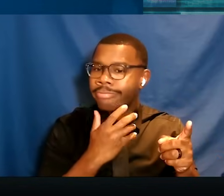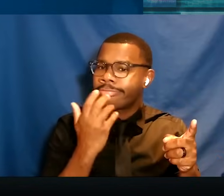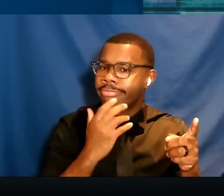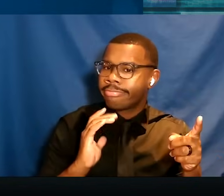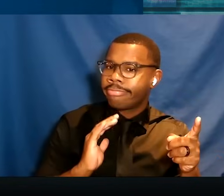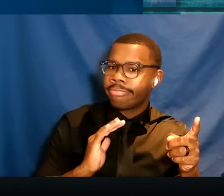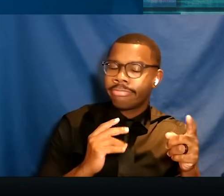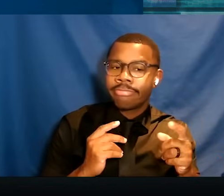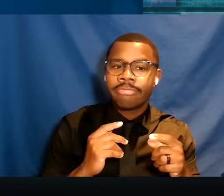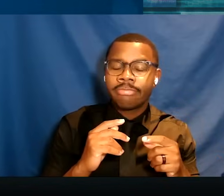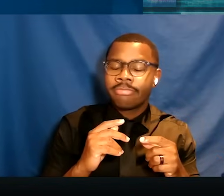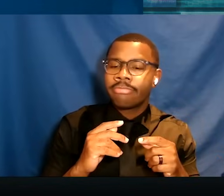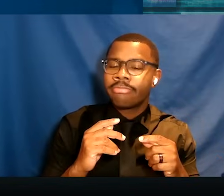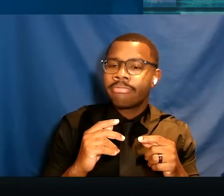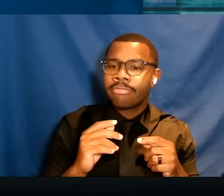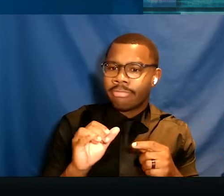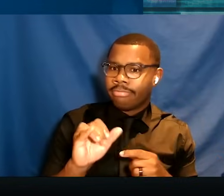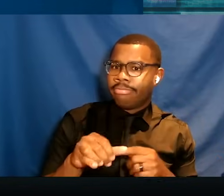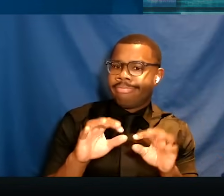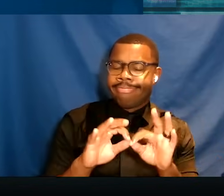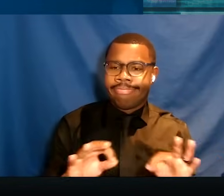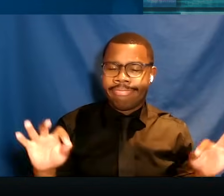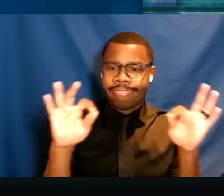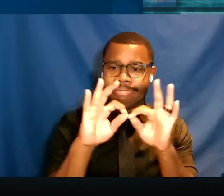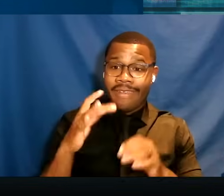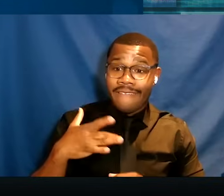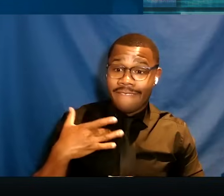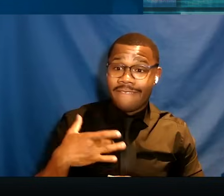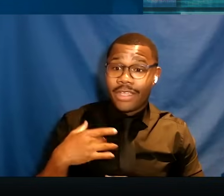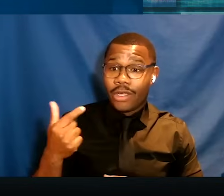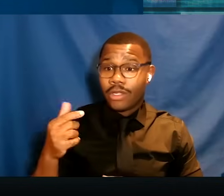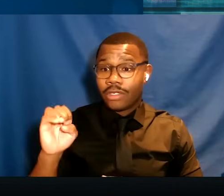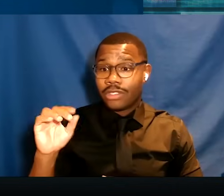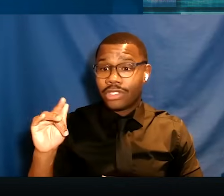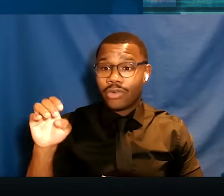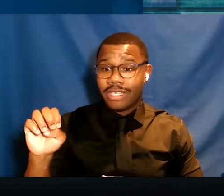And it's a big deal to people because they're feeling the generative AI and the creation of synthetic, fake synthetic performers